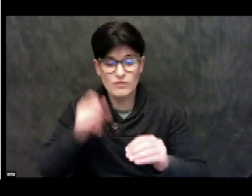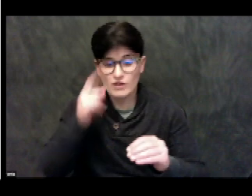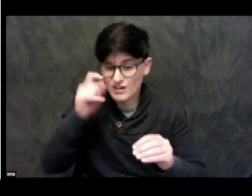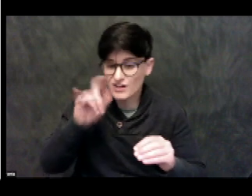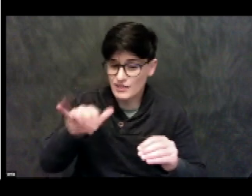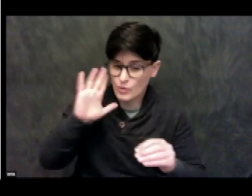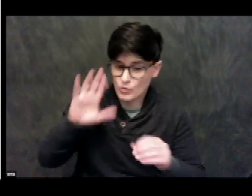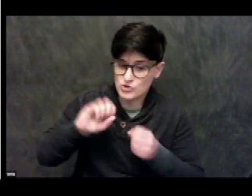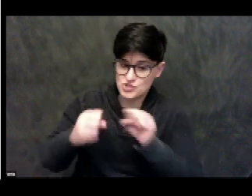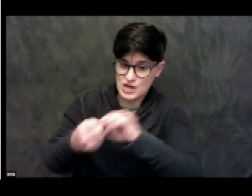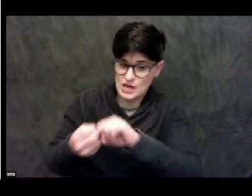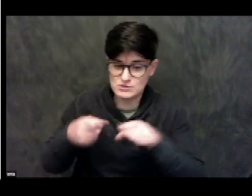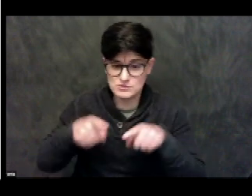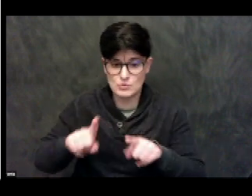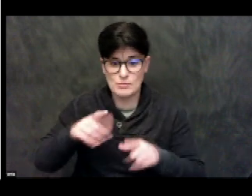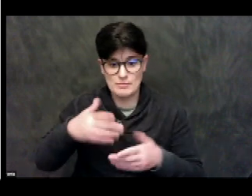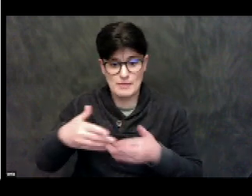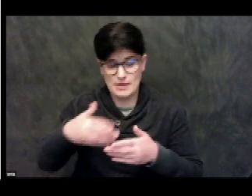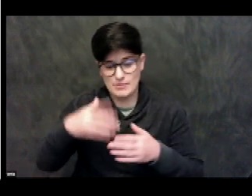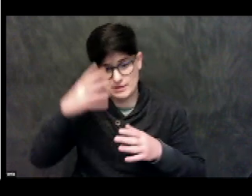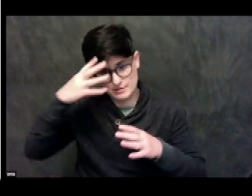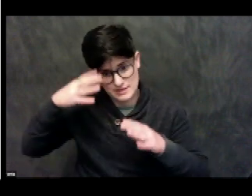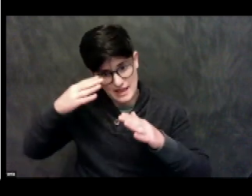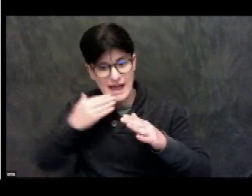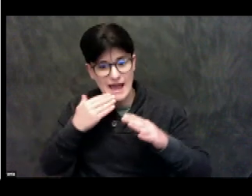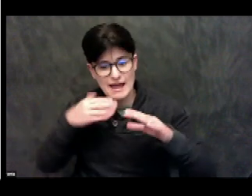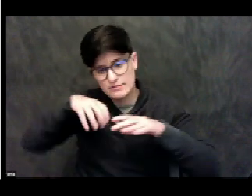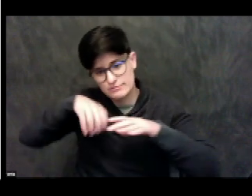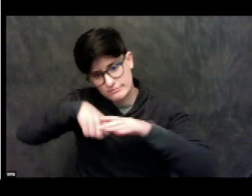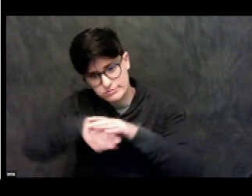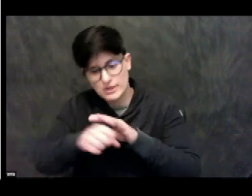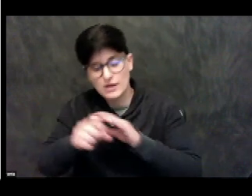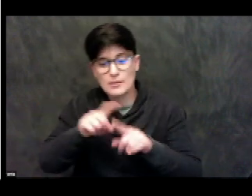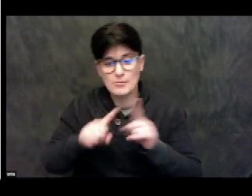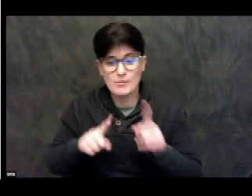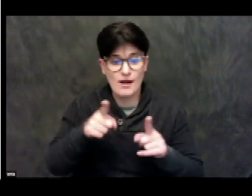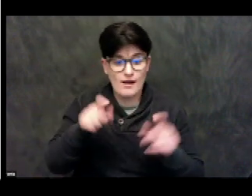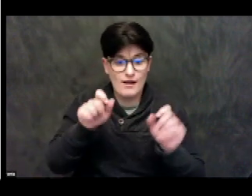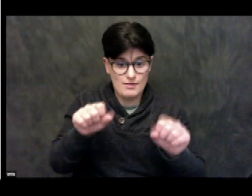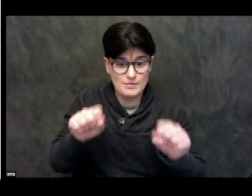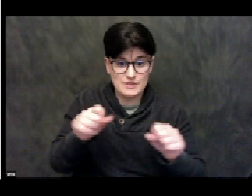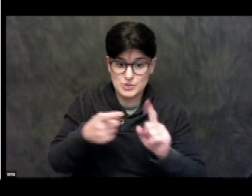But honestly, the ability to make those motions and those movements is really key.